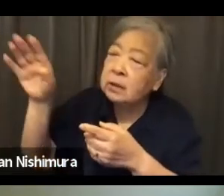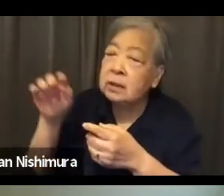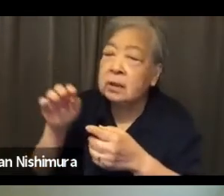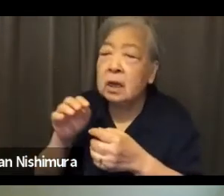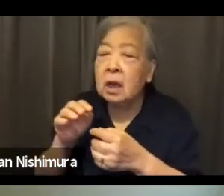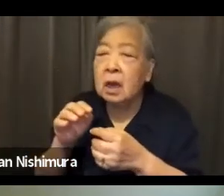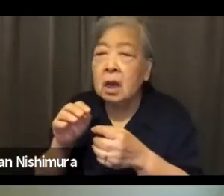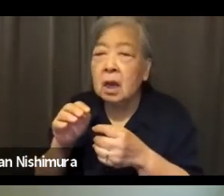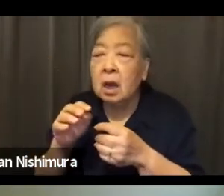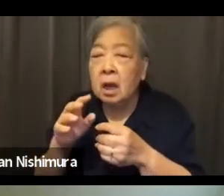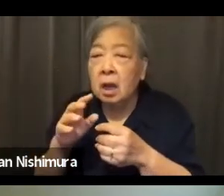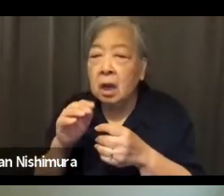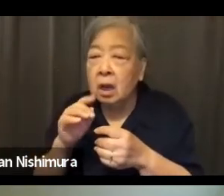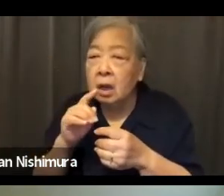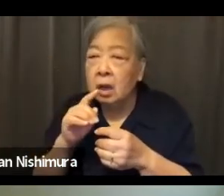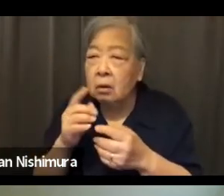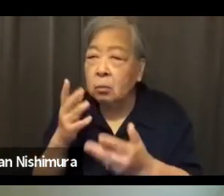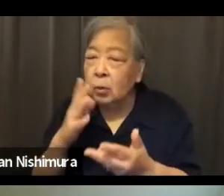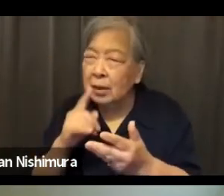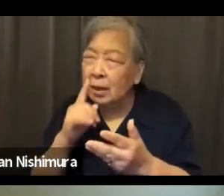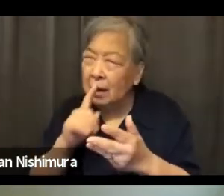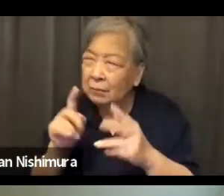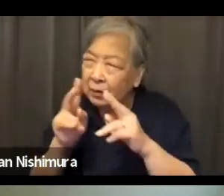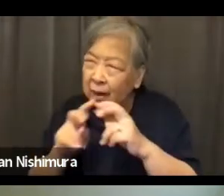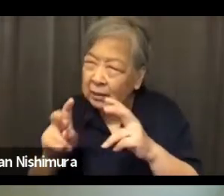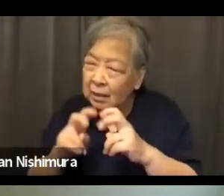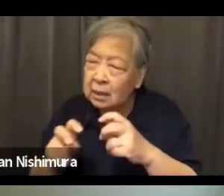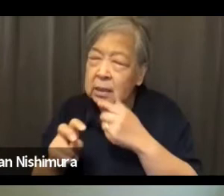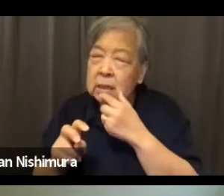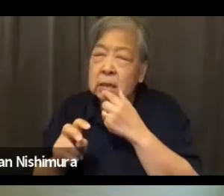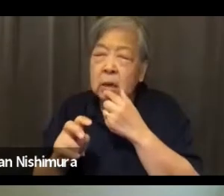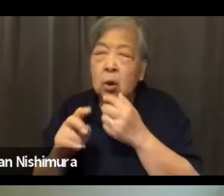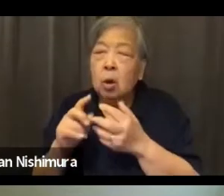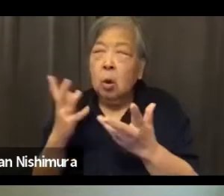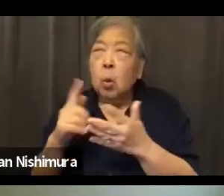really excavate: What's reasonable to provide? What can we provide?